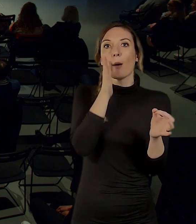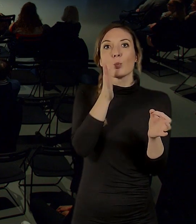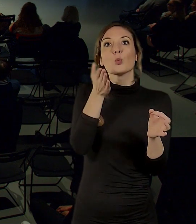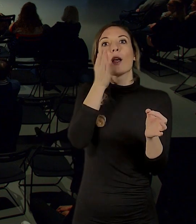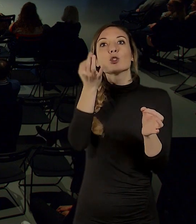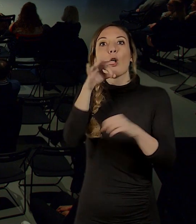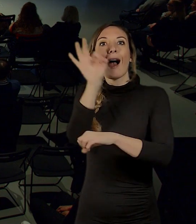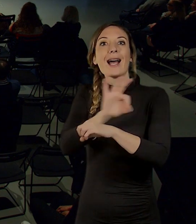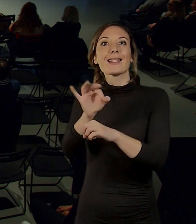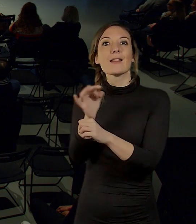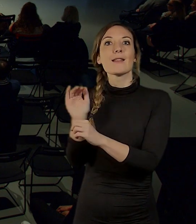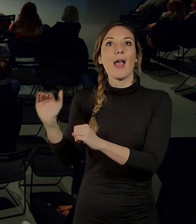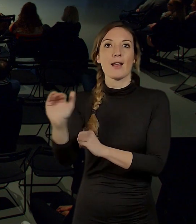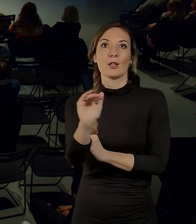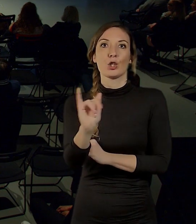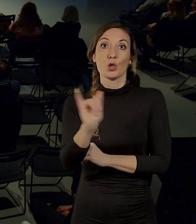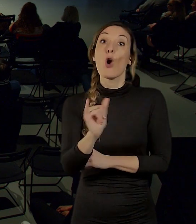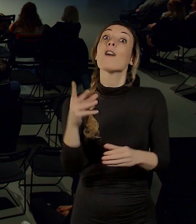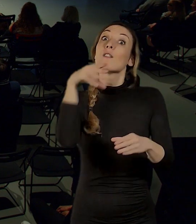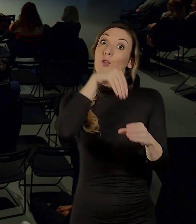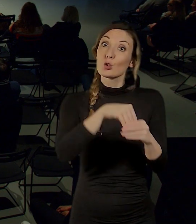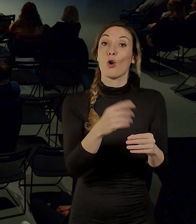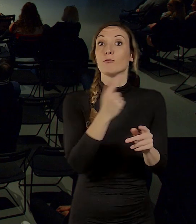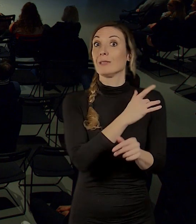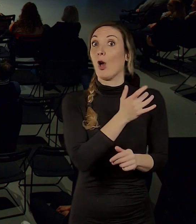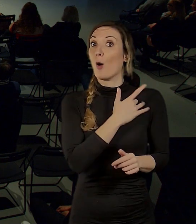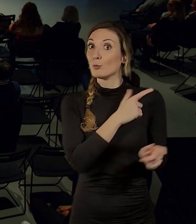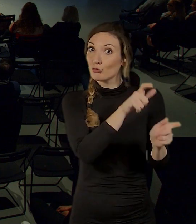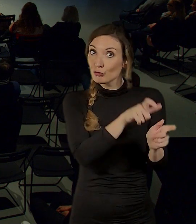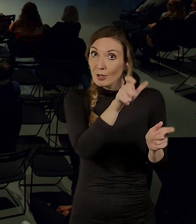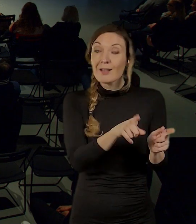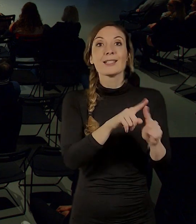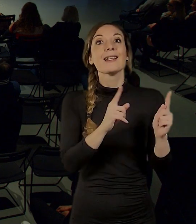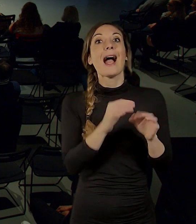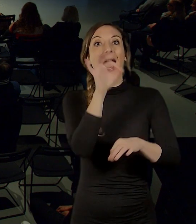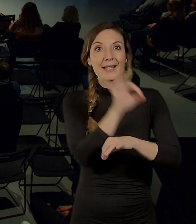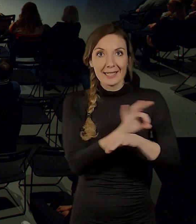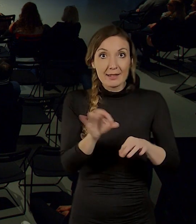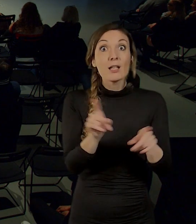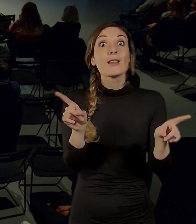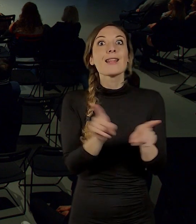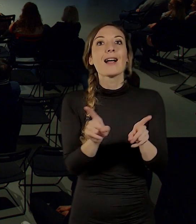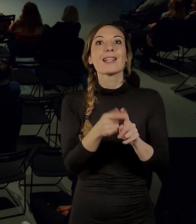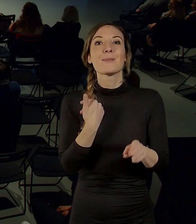I also live a kilometer and a half from there. My brother worked at the sugar factory, so I also have some connection to it. And at that time I was still there as